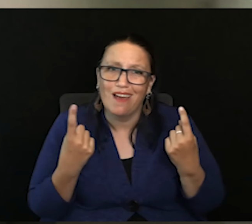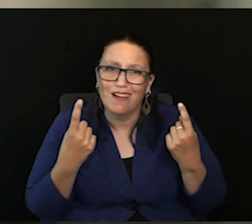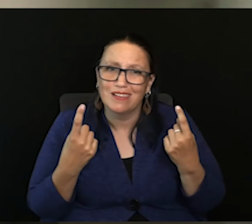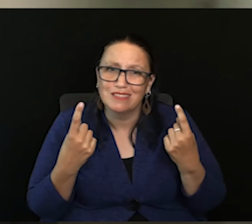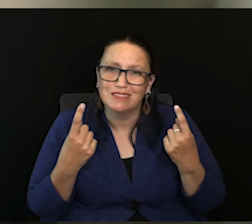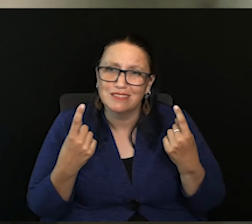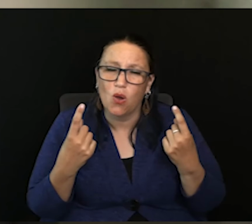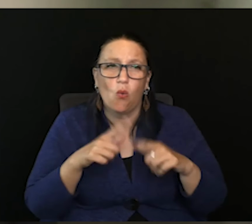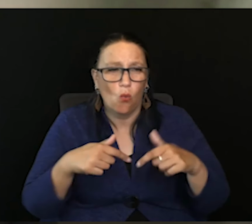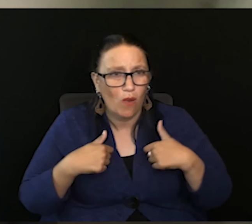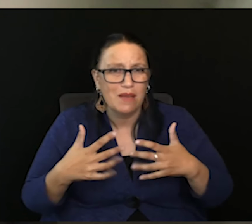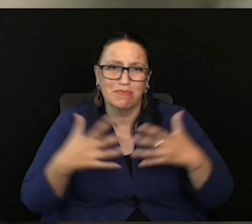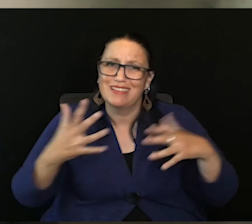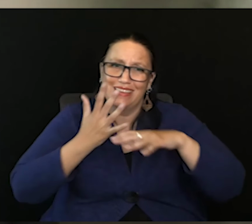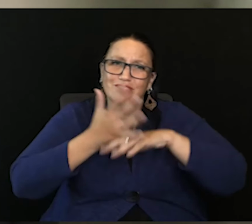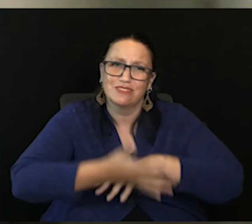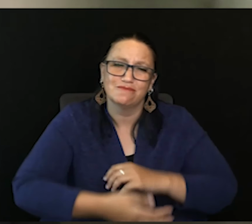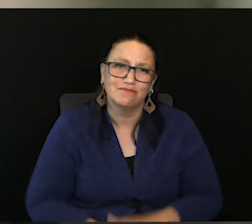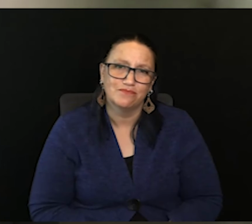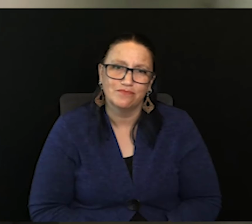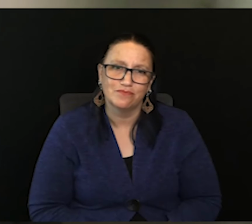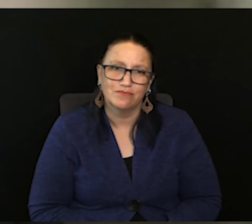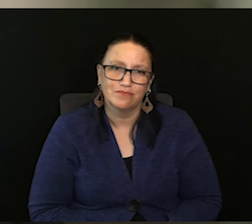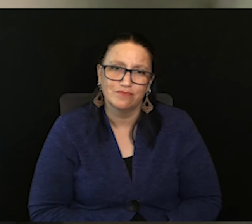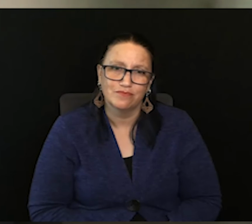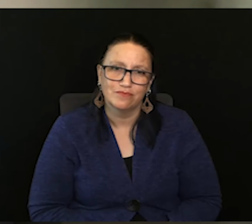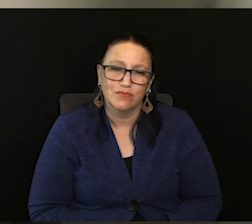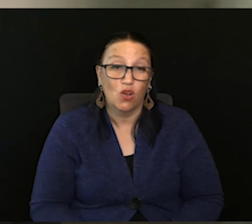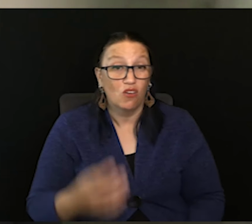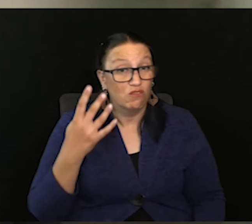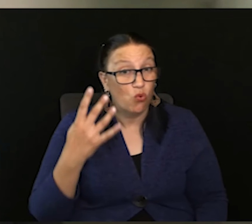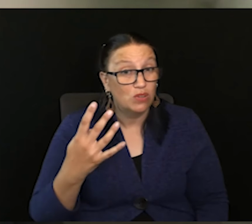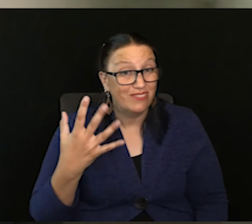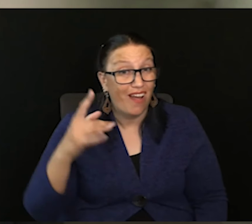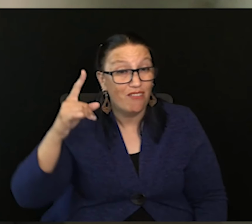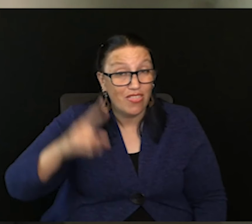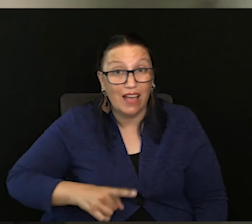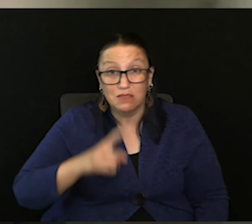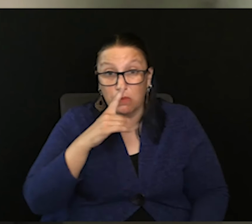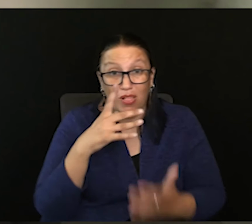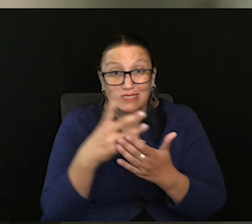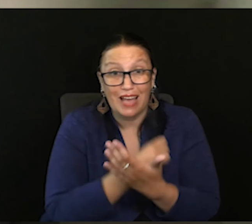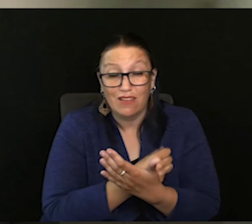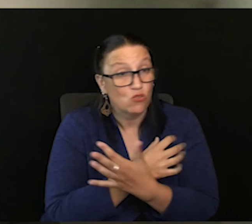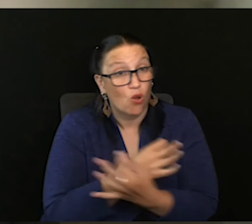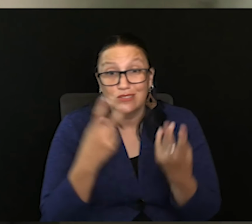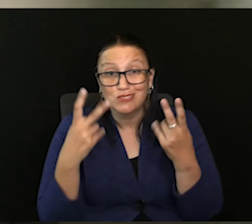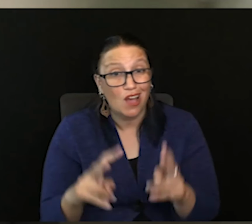not aware of that massive amount of human life saved. To save one life is incredibly important.